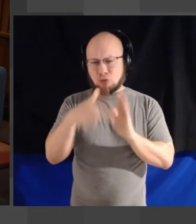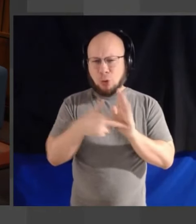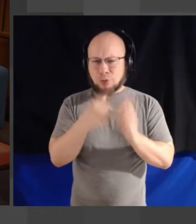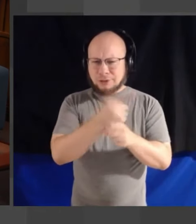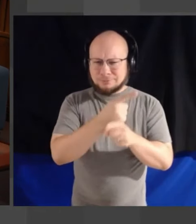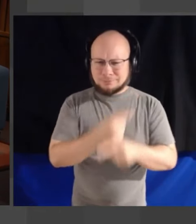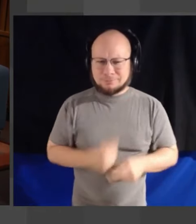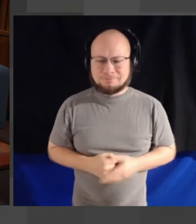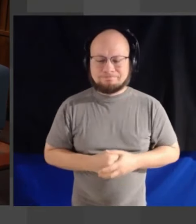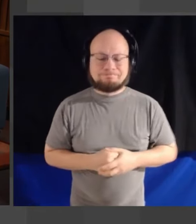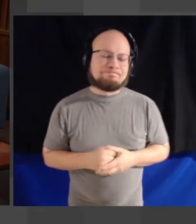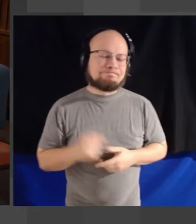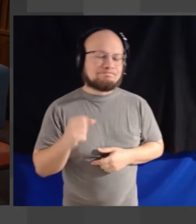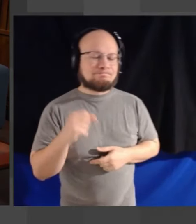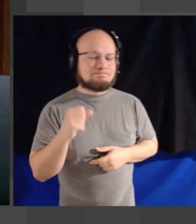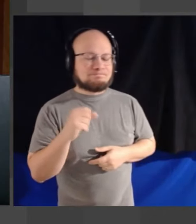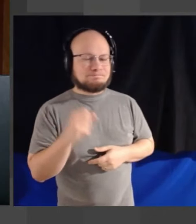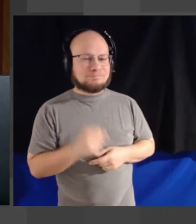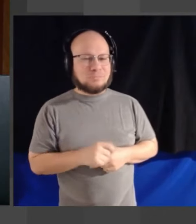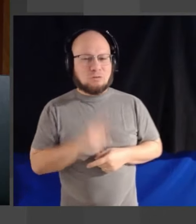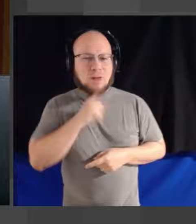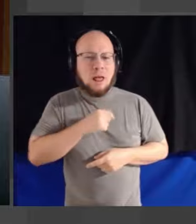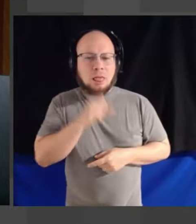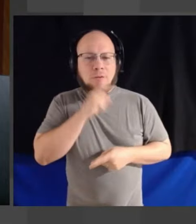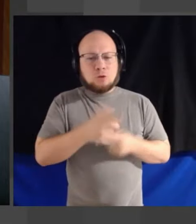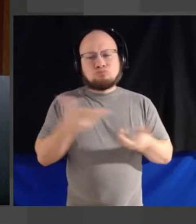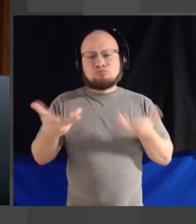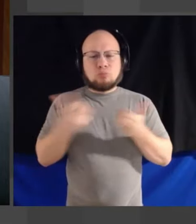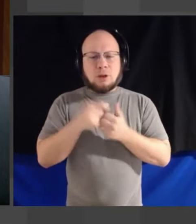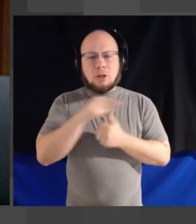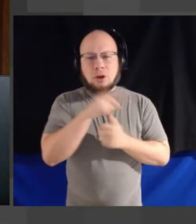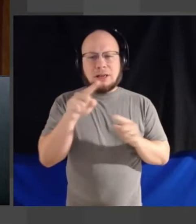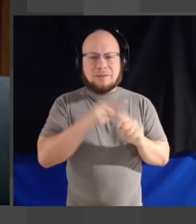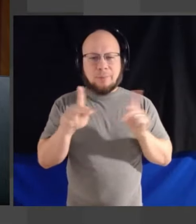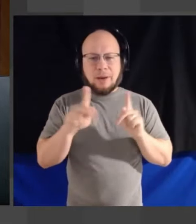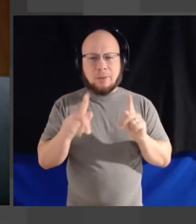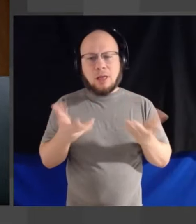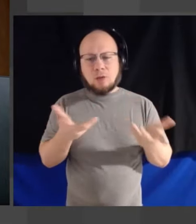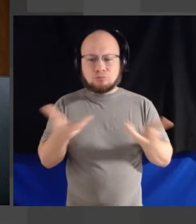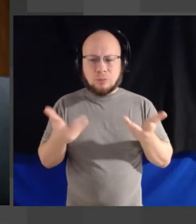THE DEVELOPERS. THERE ARE SO MANY DIFFERENT ROLES.